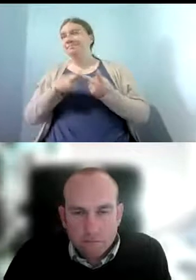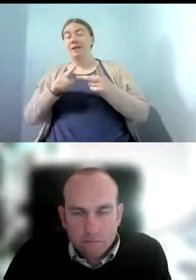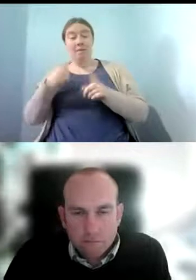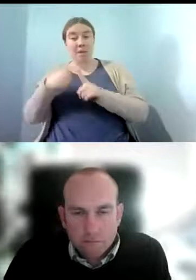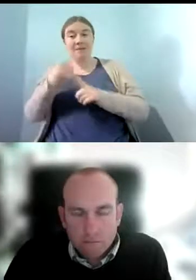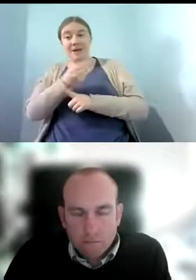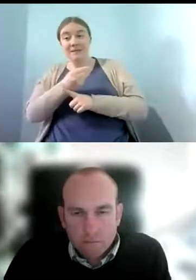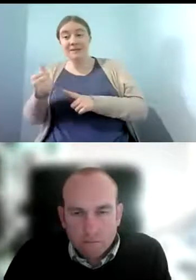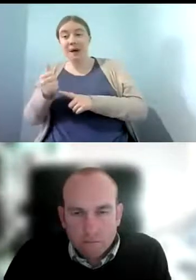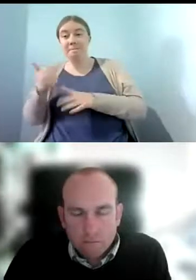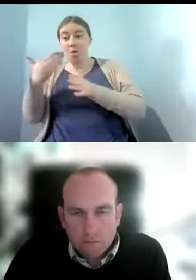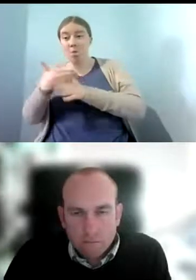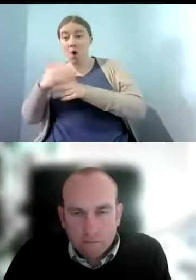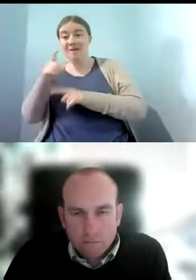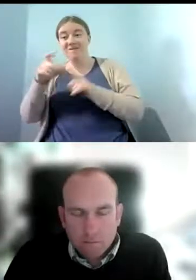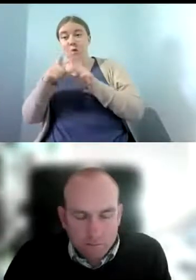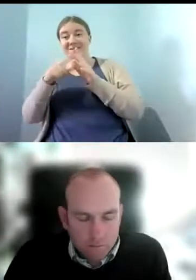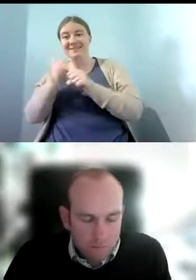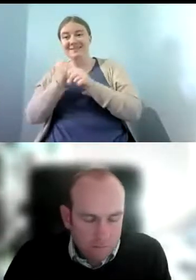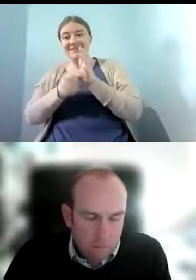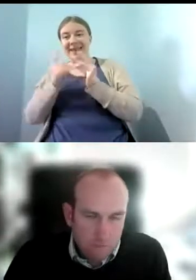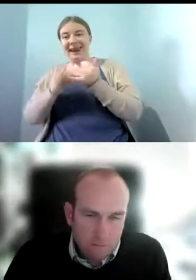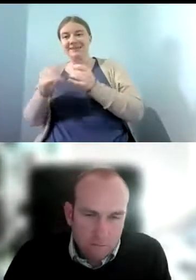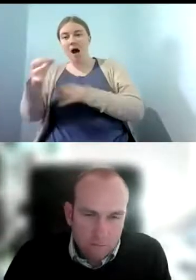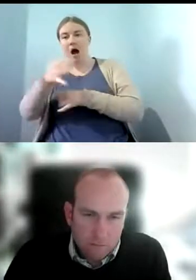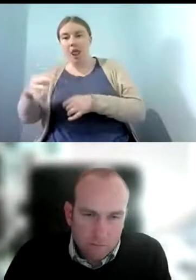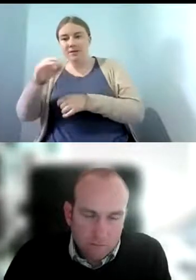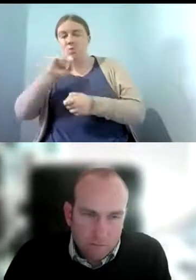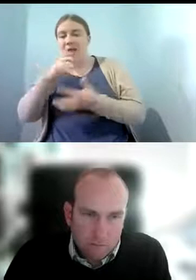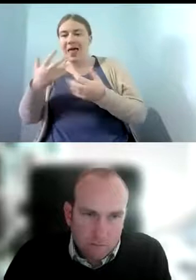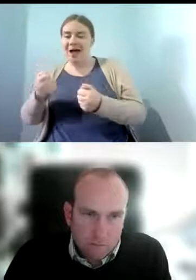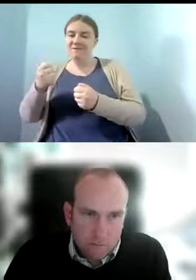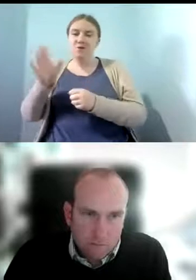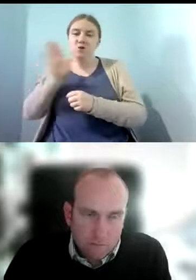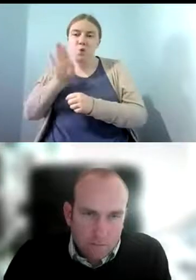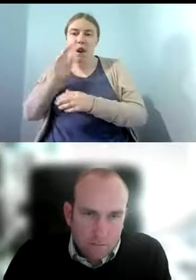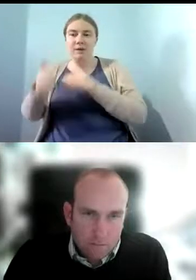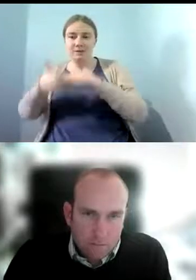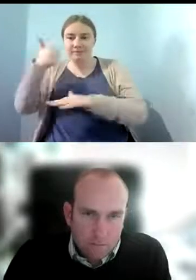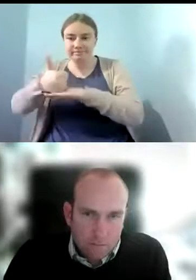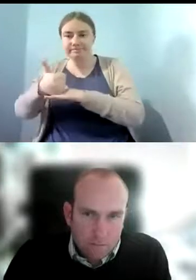some visitor facilities you know toilets and things like that we're not ready to open just